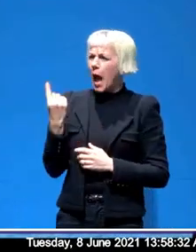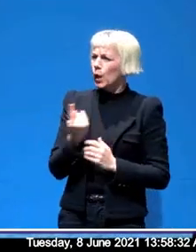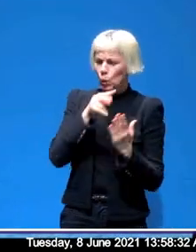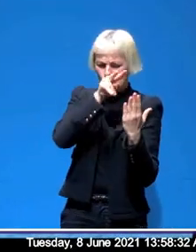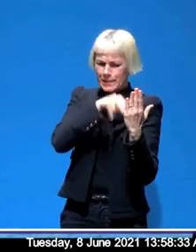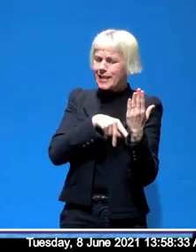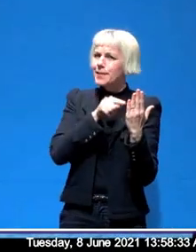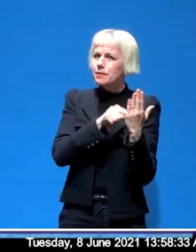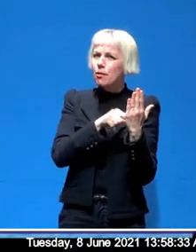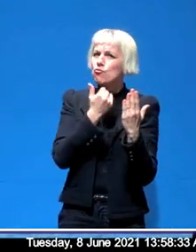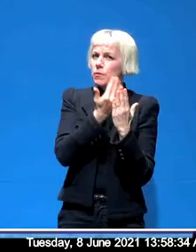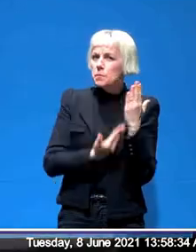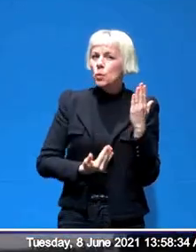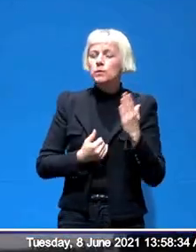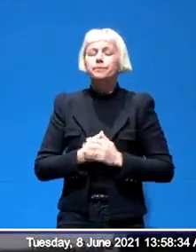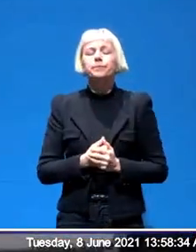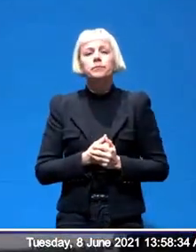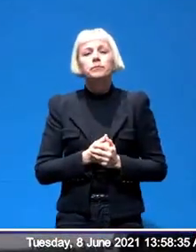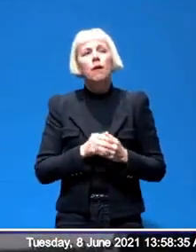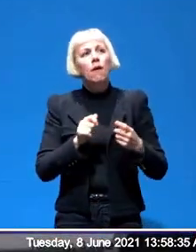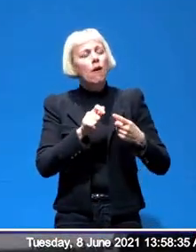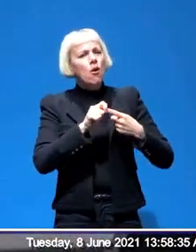It would be the shift supervisor.